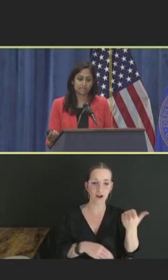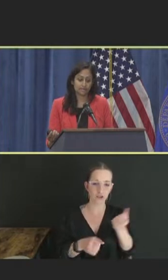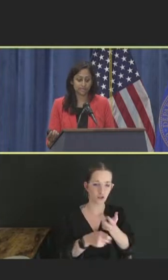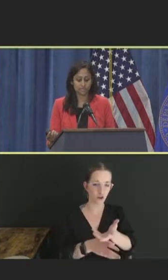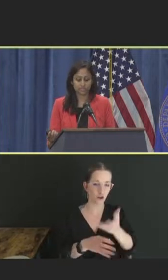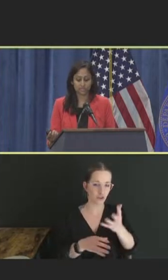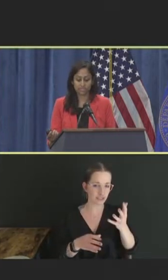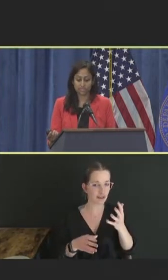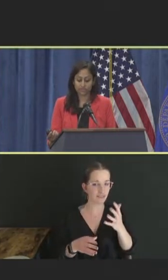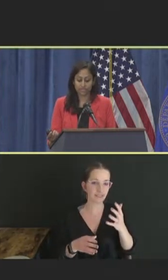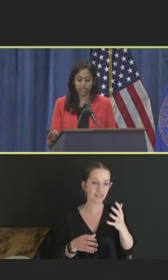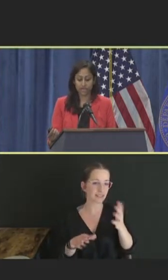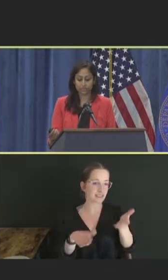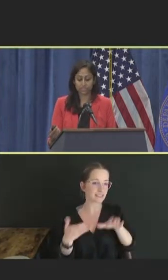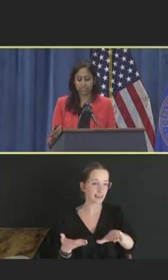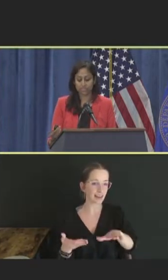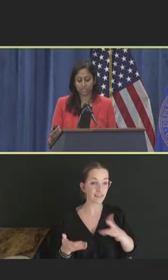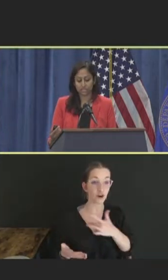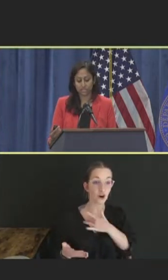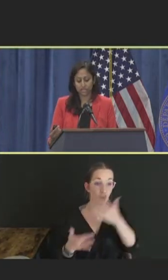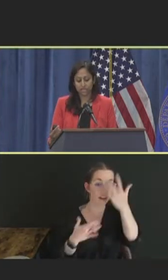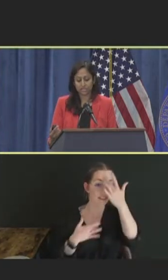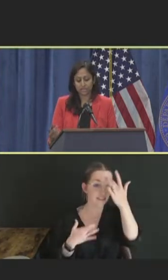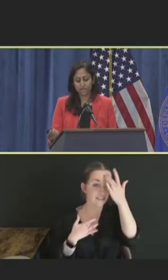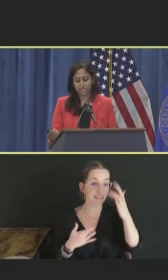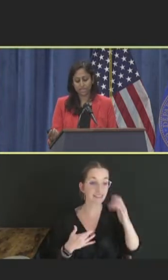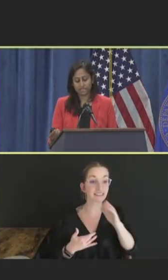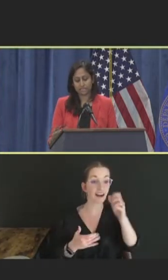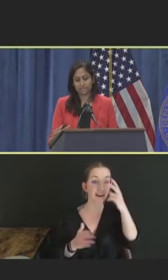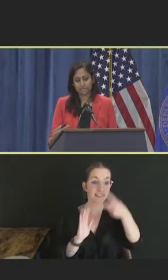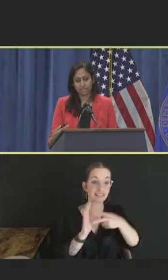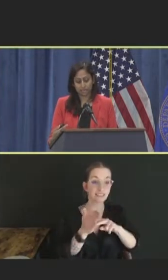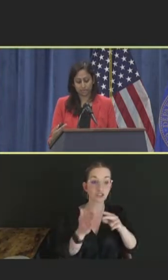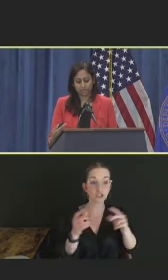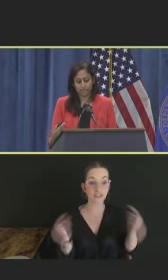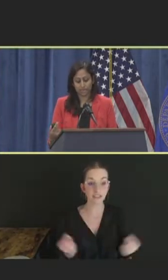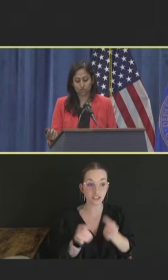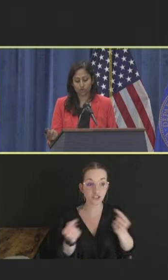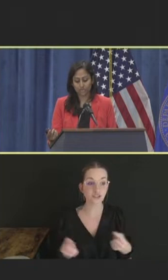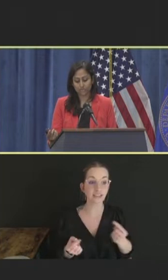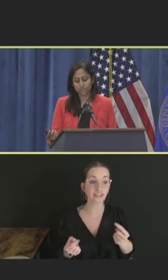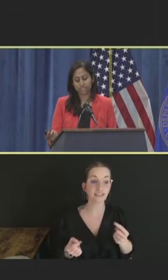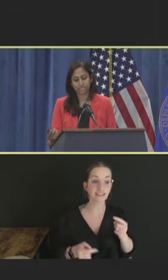unintentional injury, hypertension, diabetes, and chronic liver disease,